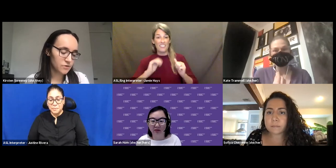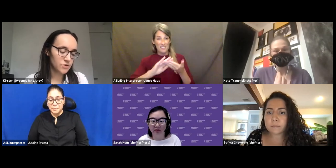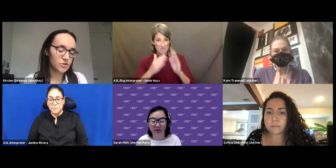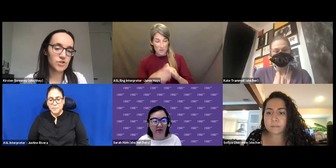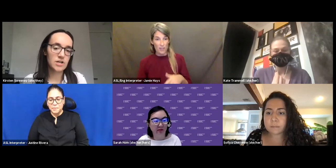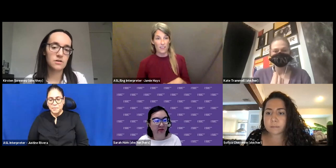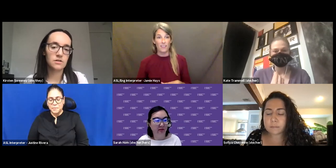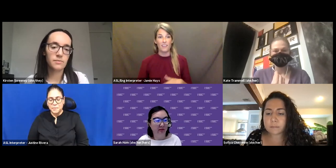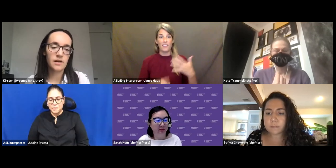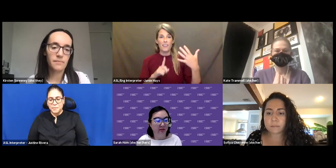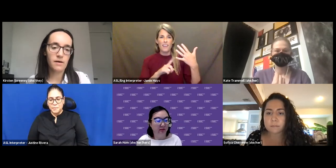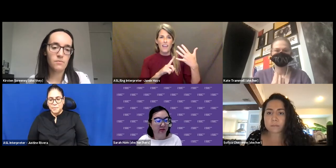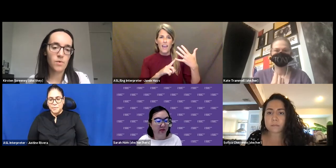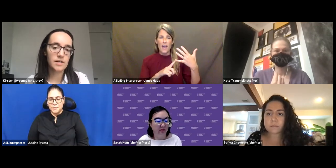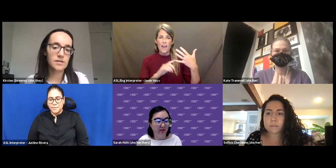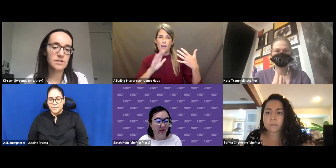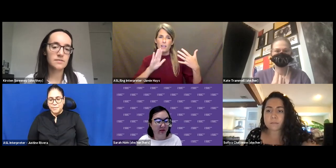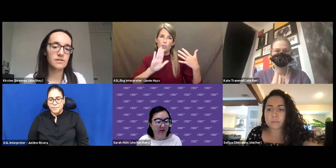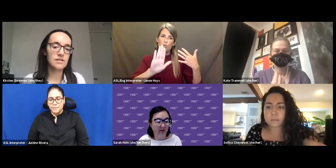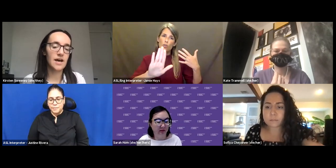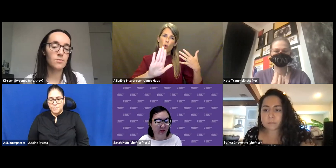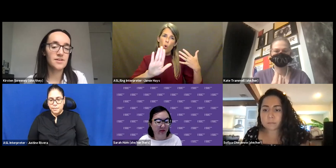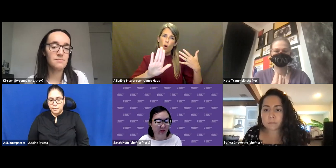you to just share a little bit about what disability equity